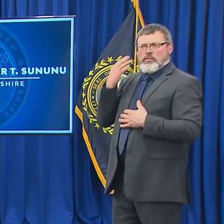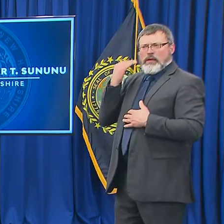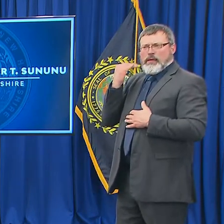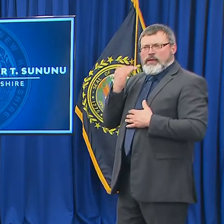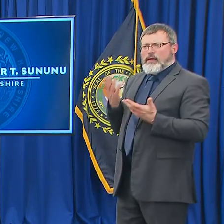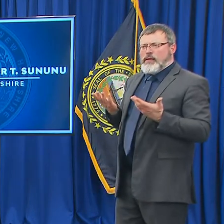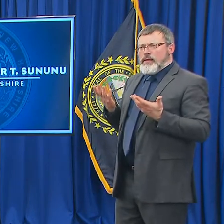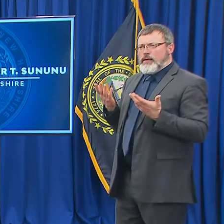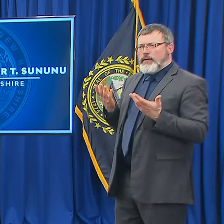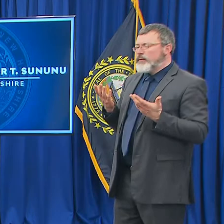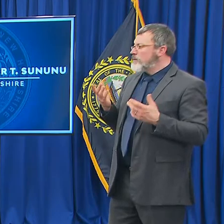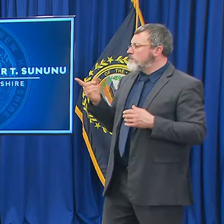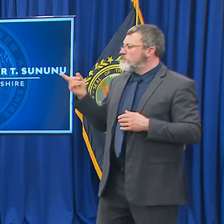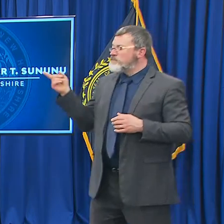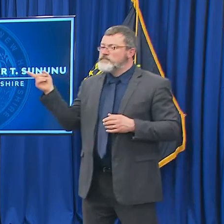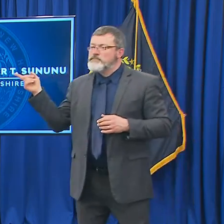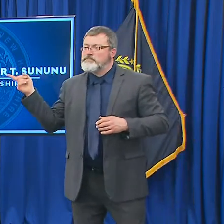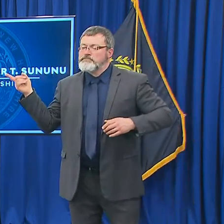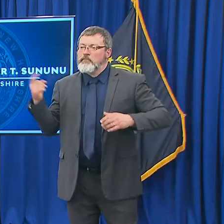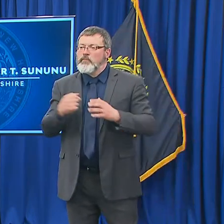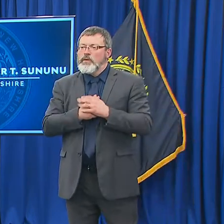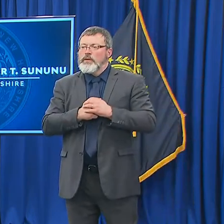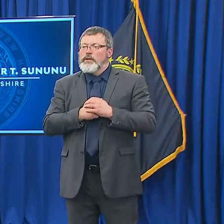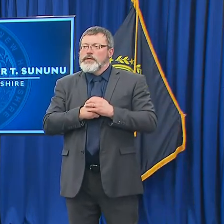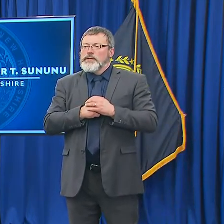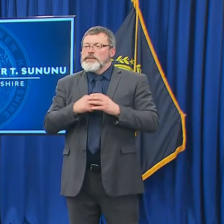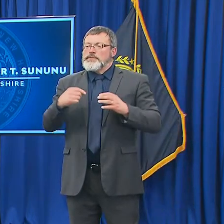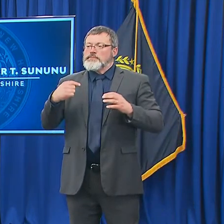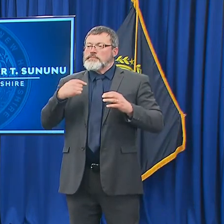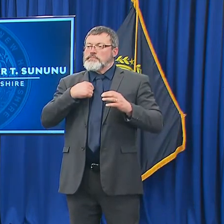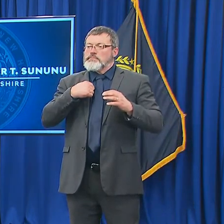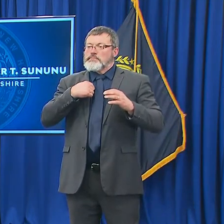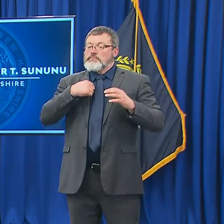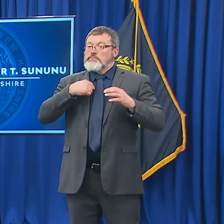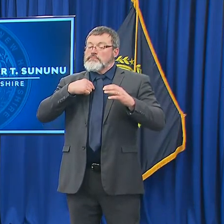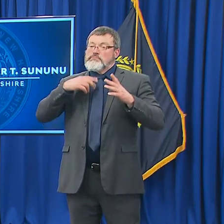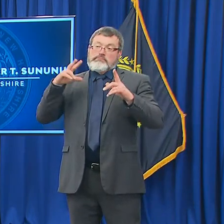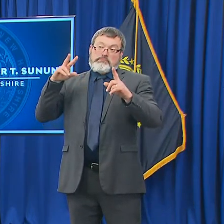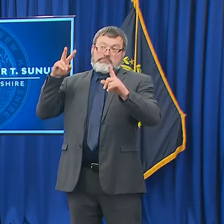Again I believe all schools right now the data says they should all be open because there's no outbreak in any school.